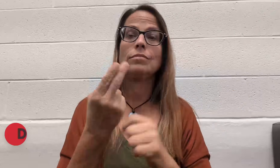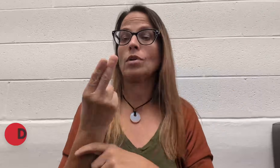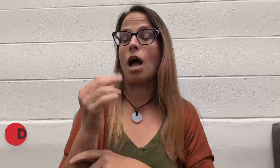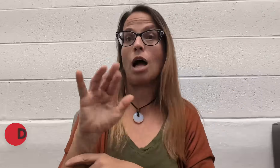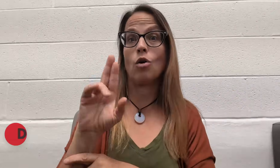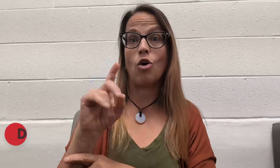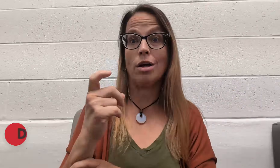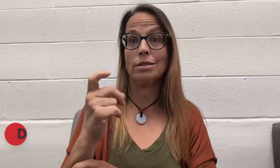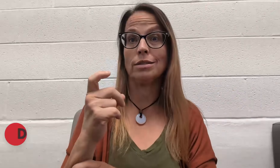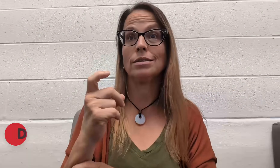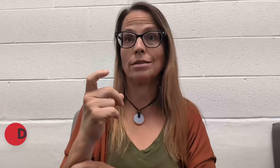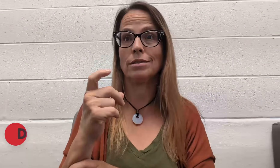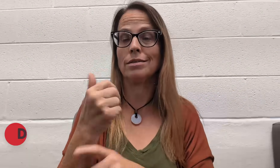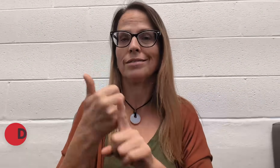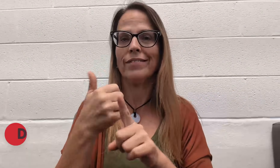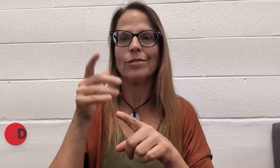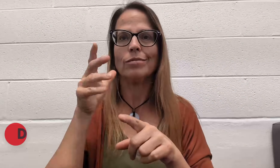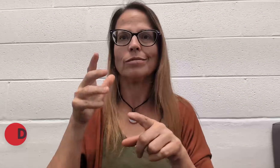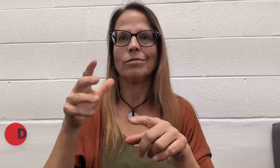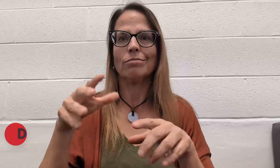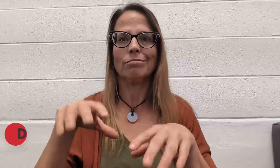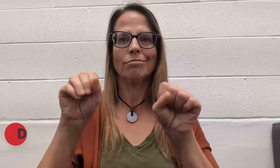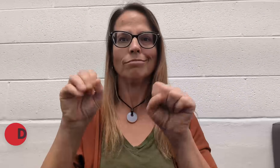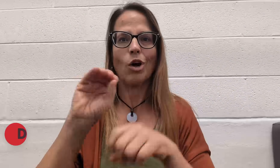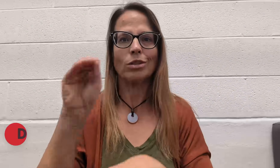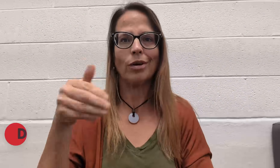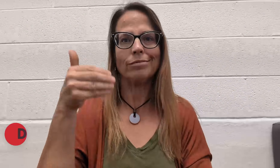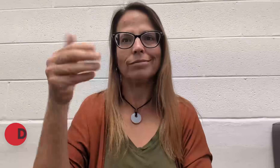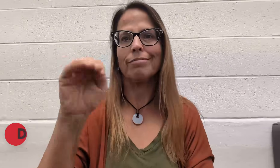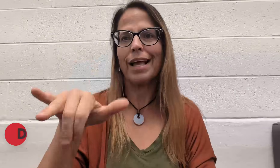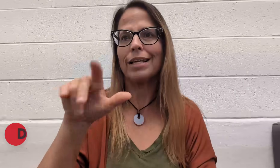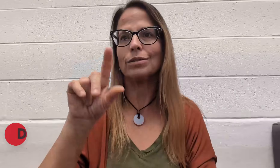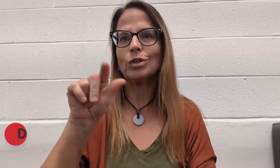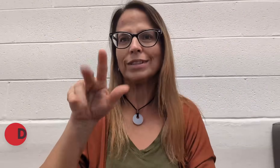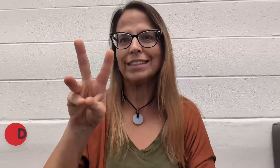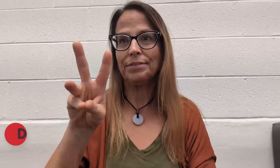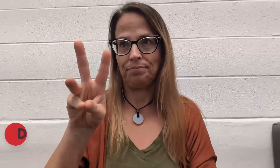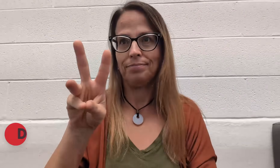HYROX will be held in Ottawa in May 2026.